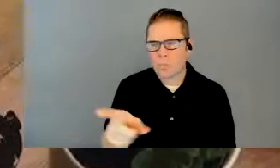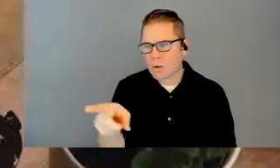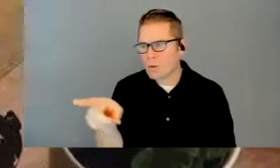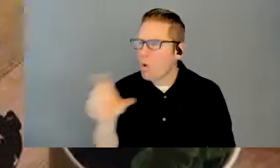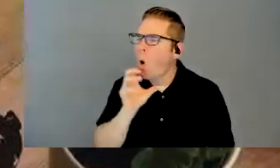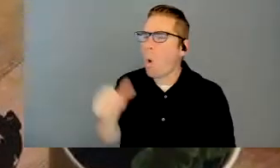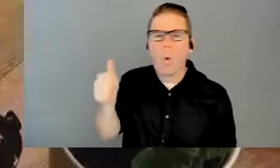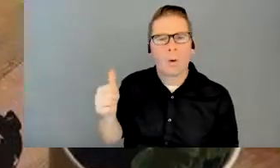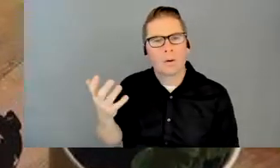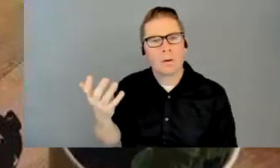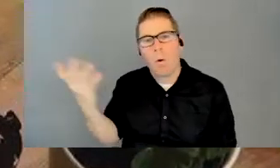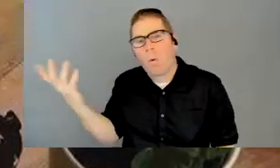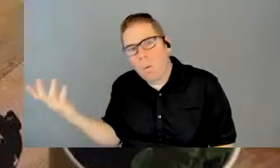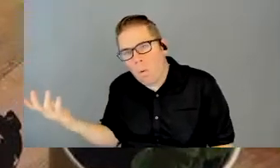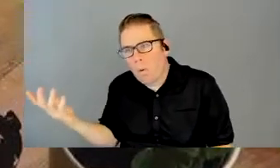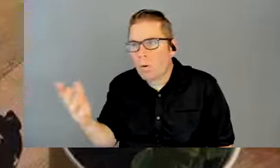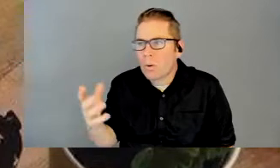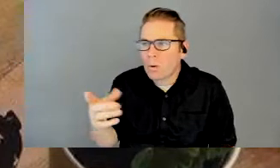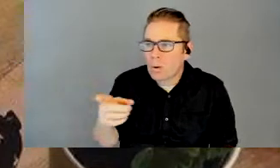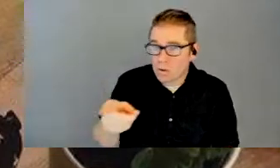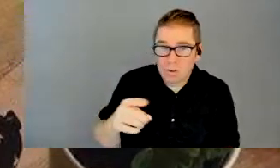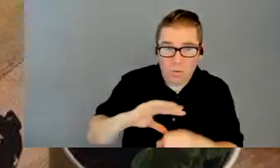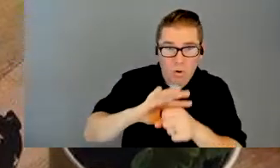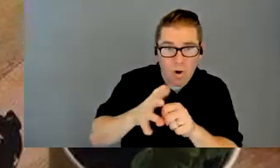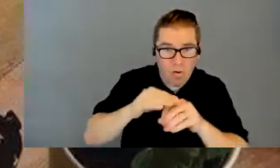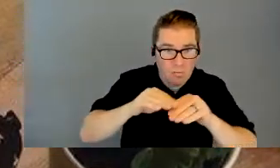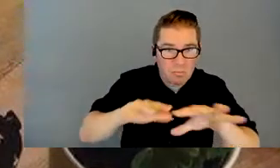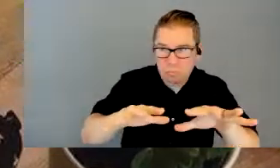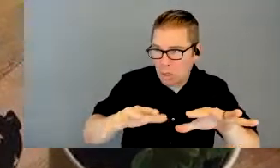or because they've already been through COVID, that they know how to work online,